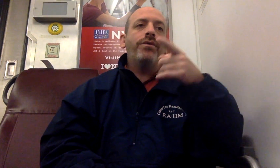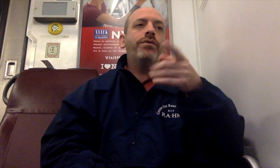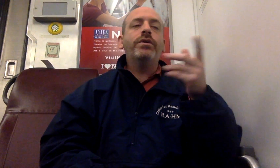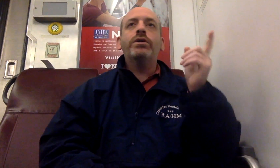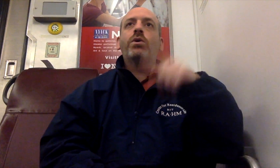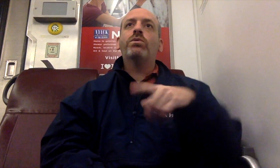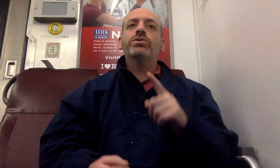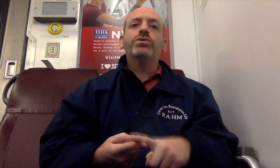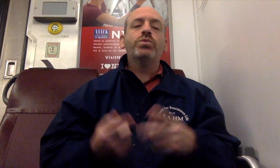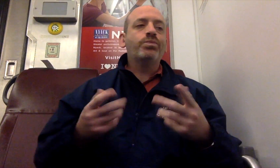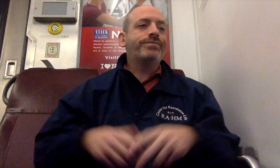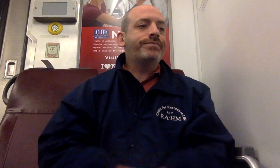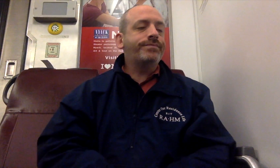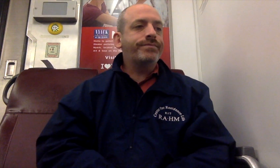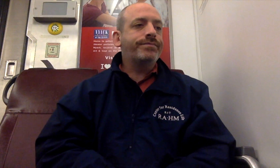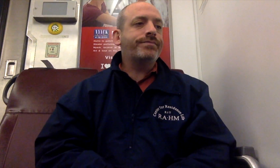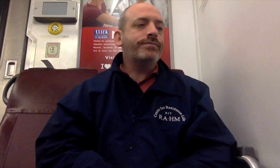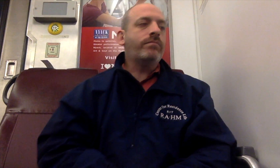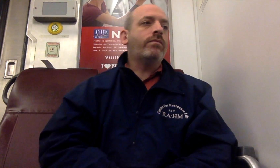Let's say, in a different situation,